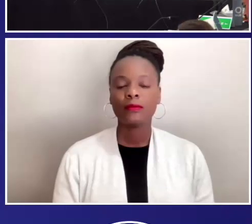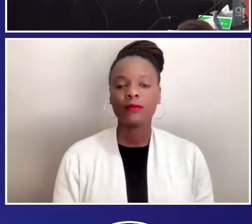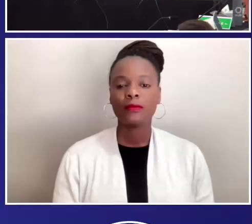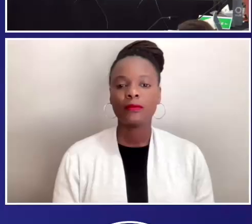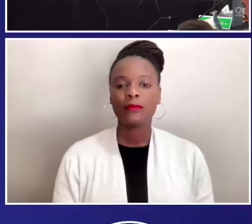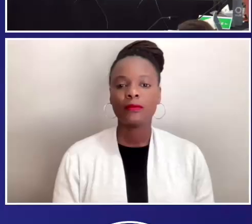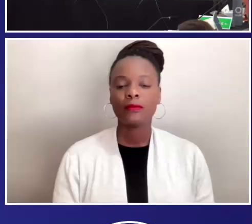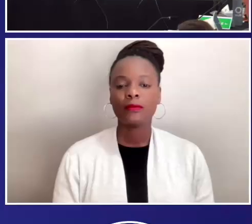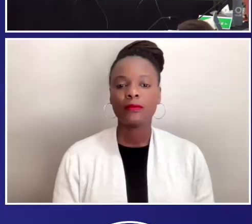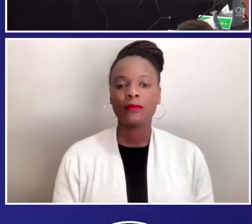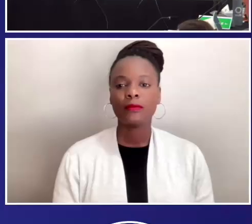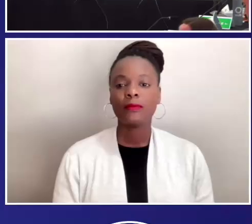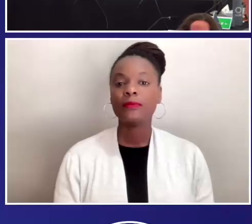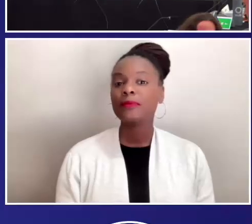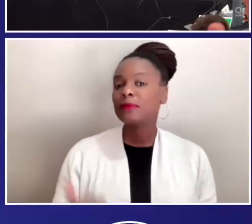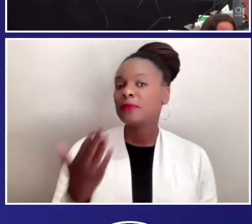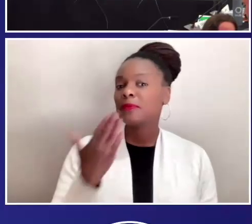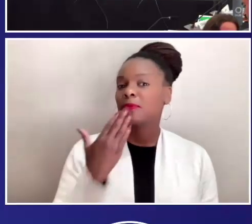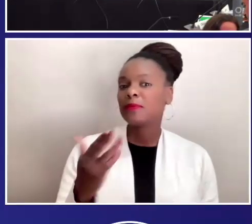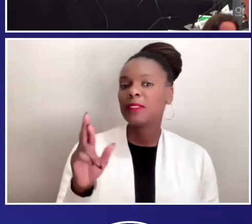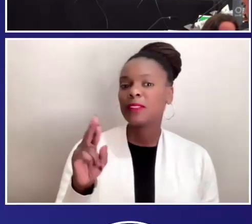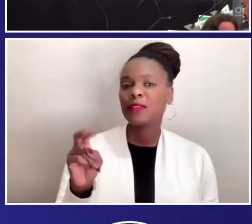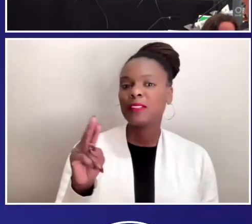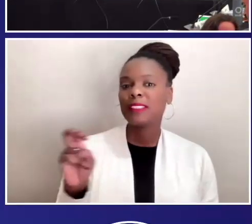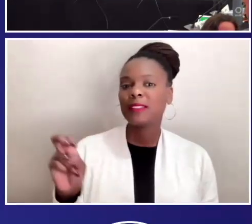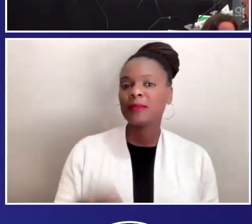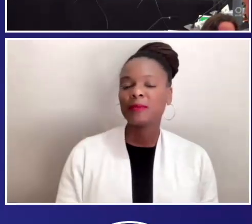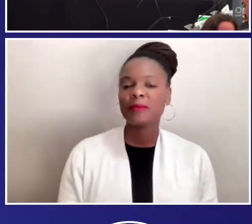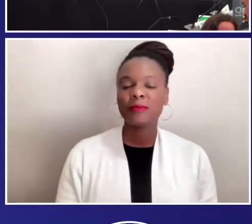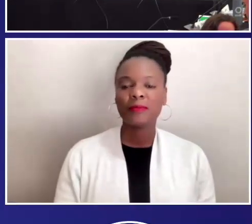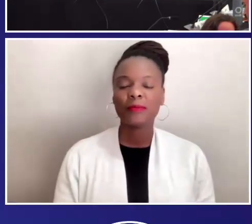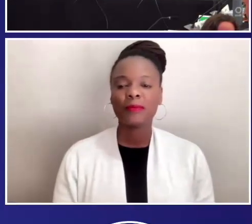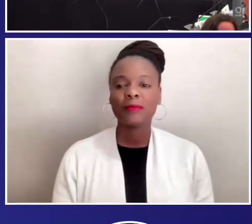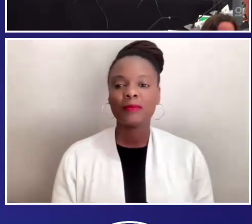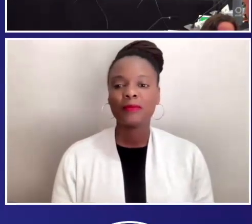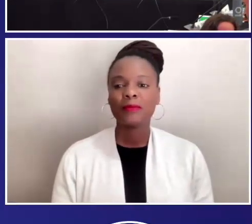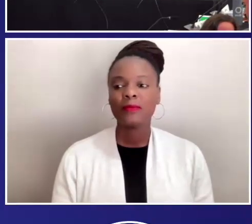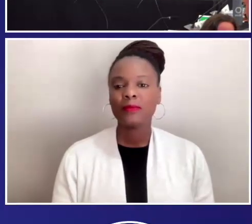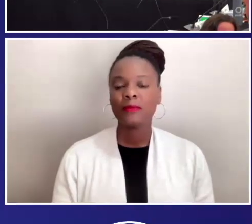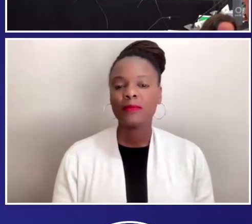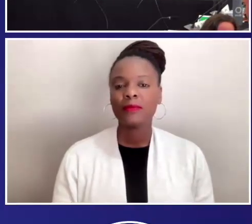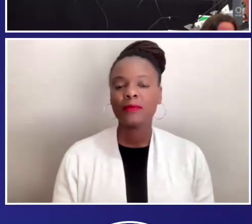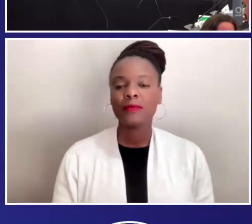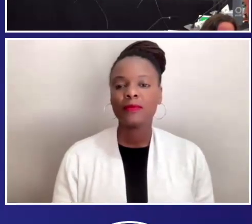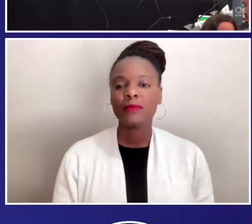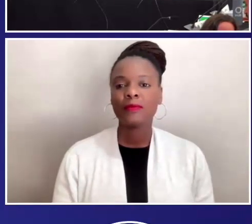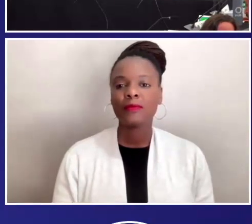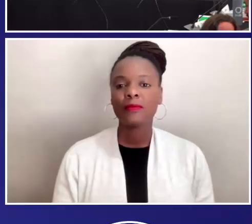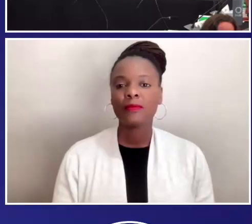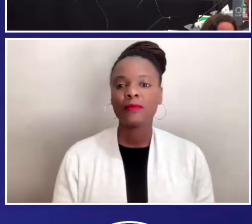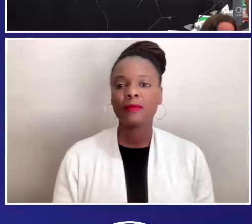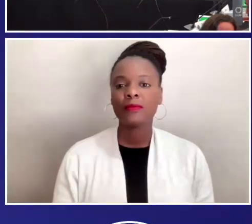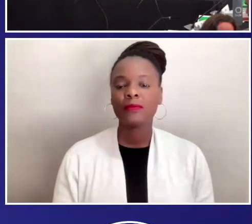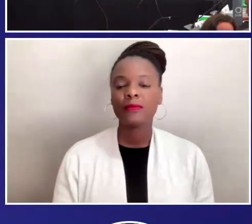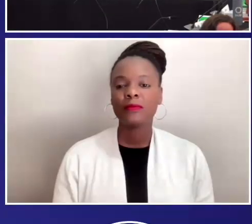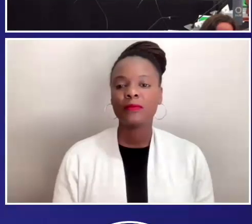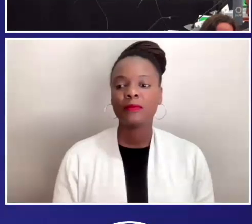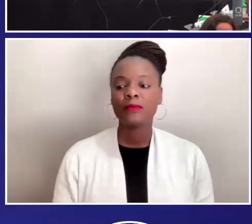Thank you, Renee. Okay. So let's -- we have up on the screen,